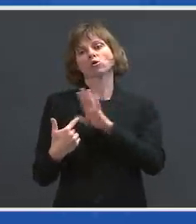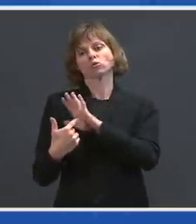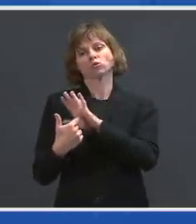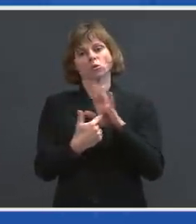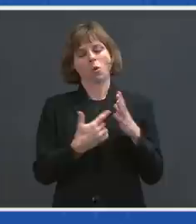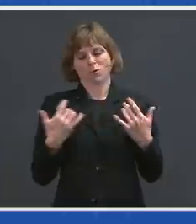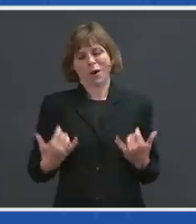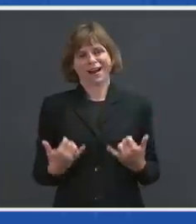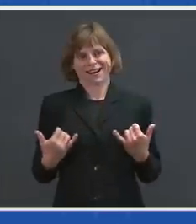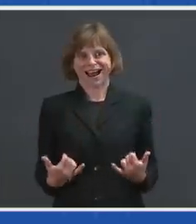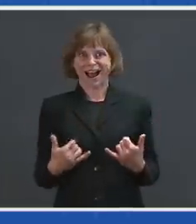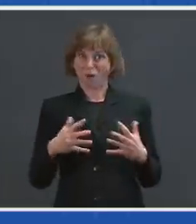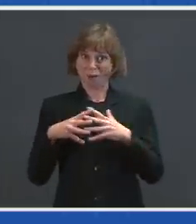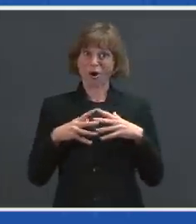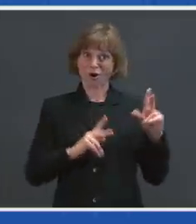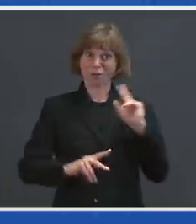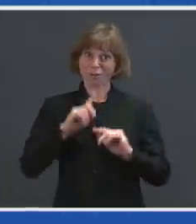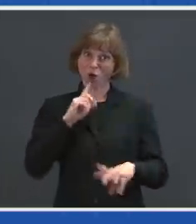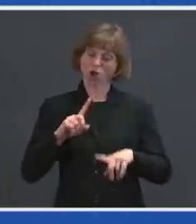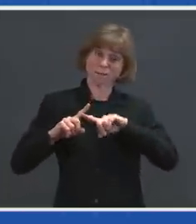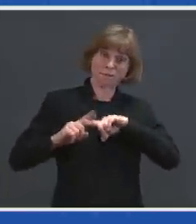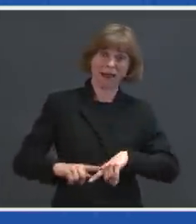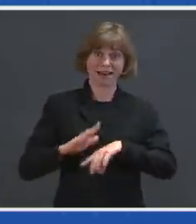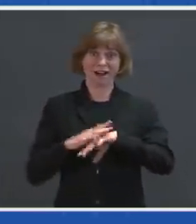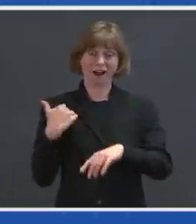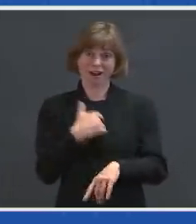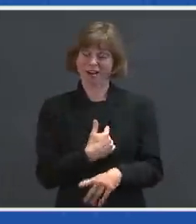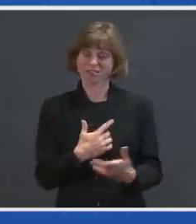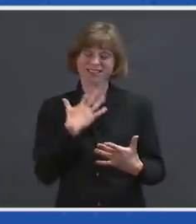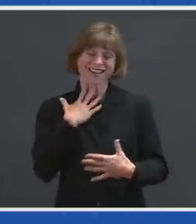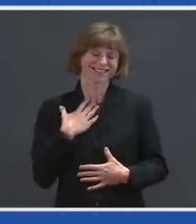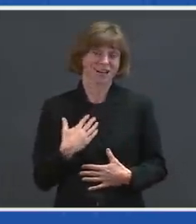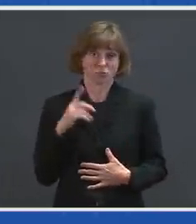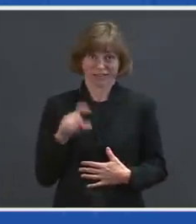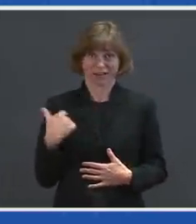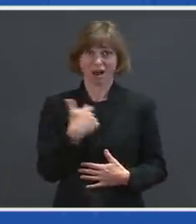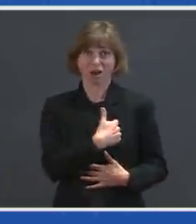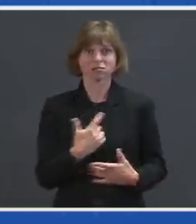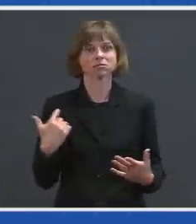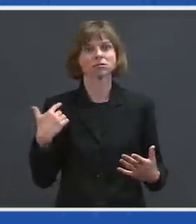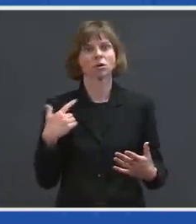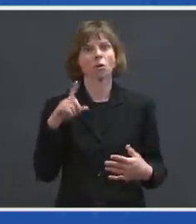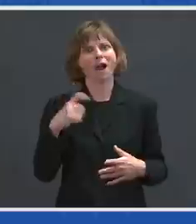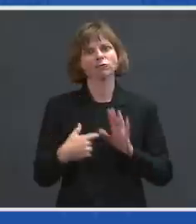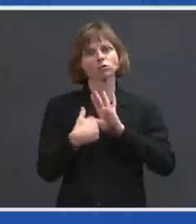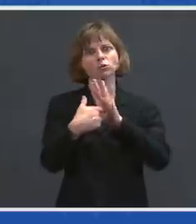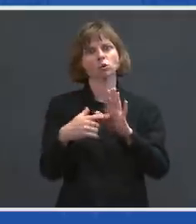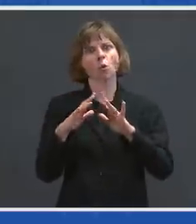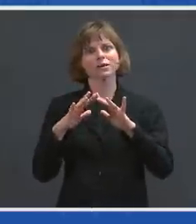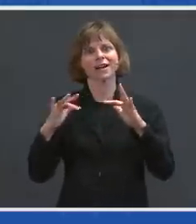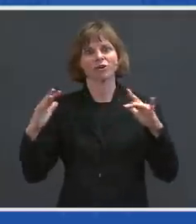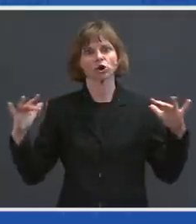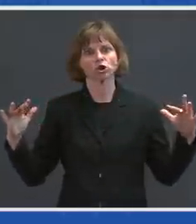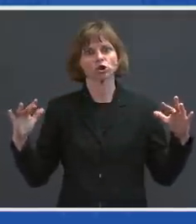and they are desperately in need of us -- that a diverse caucus isn't a divided caucus.